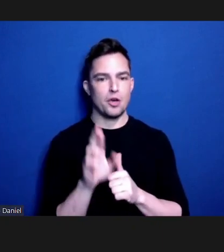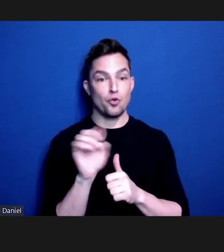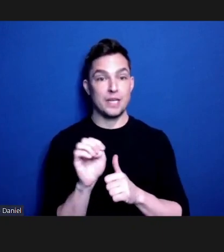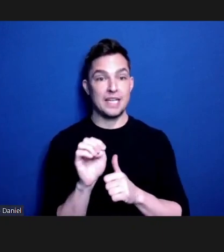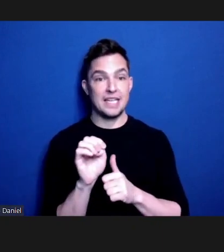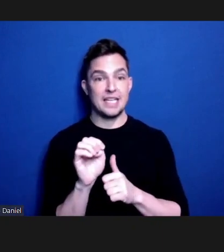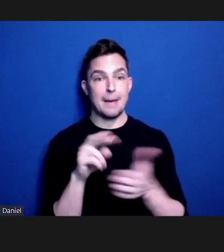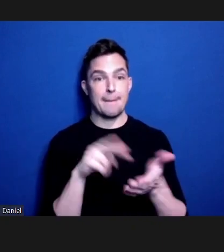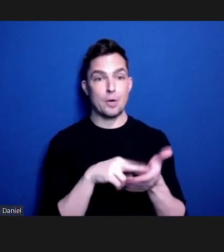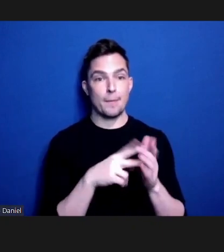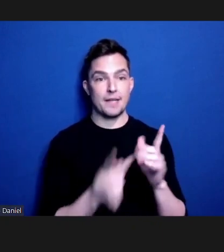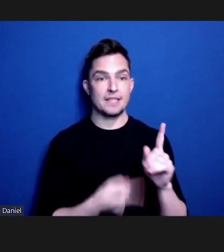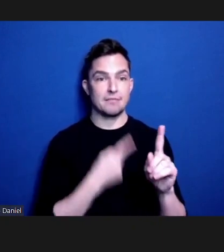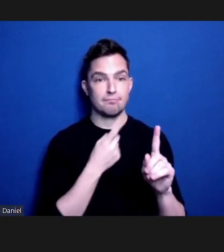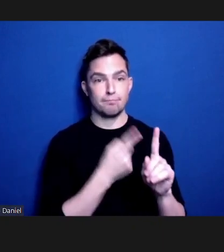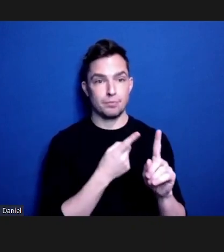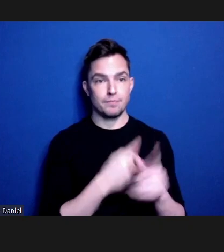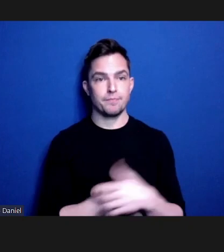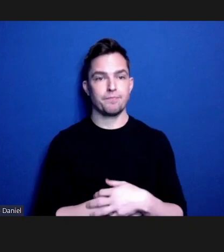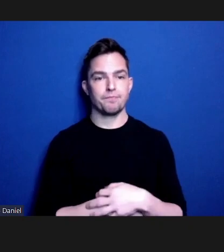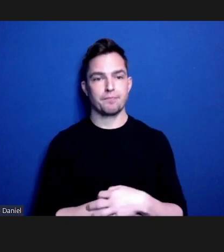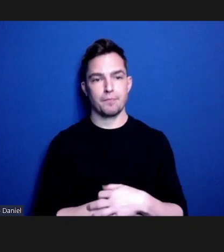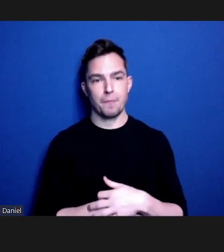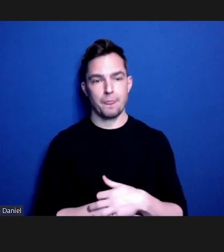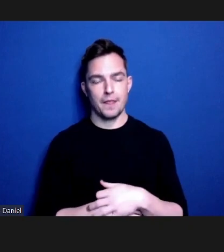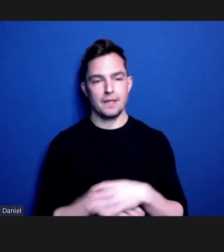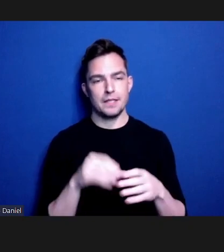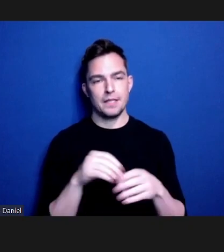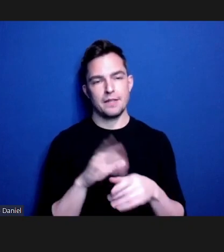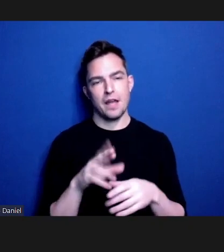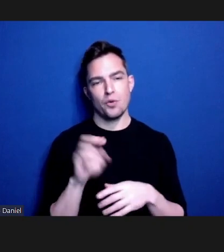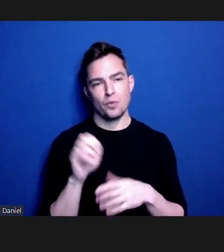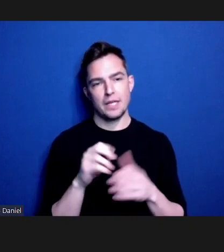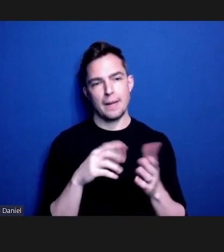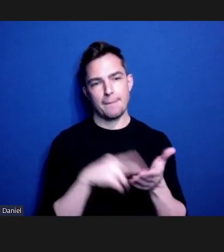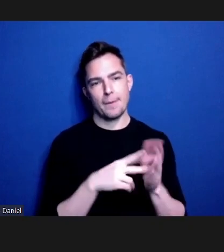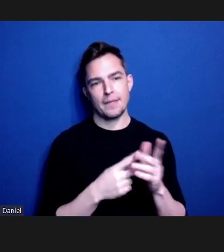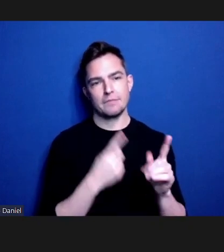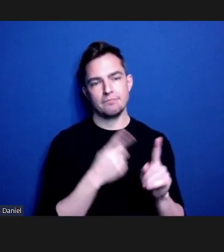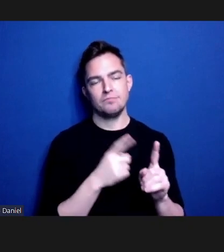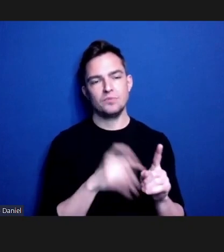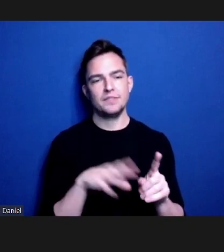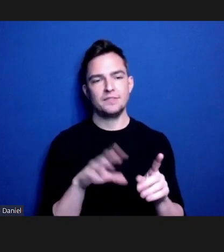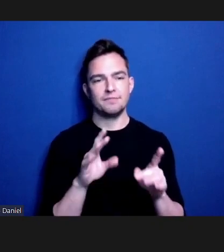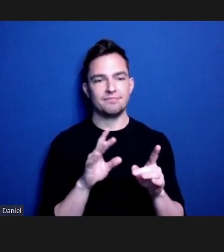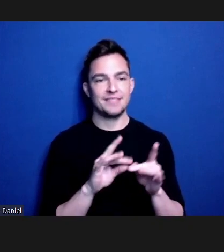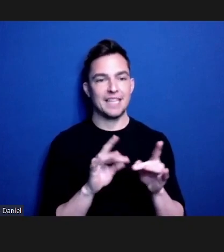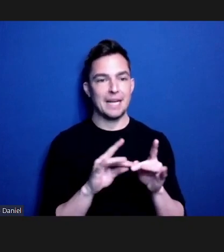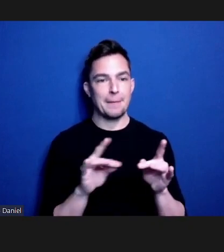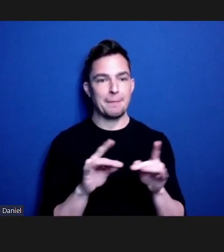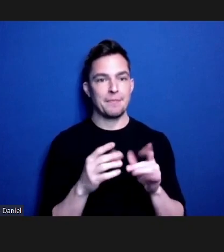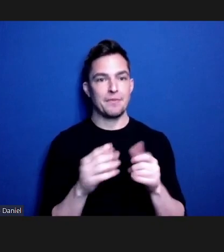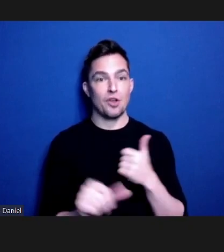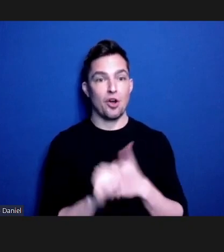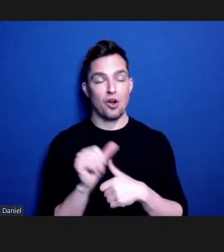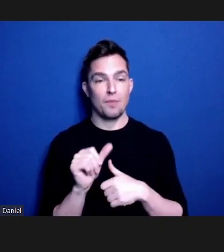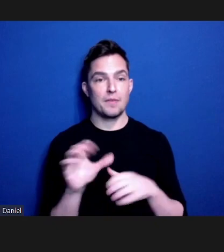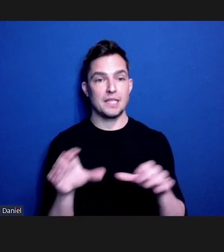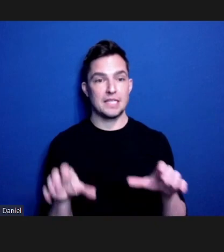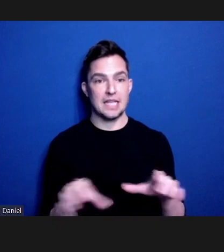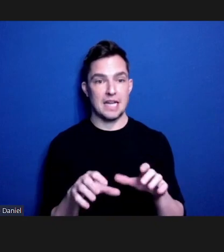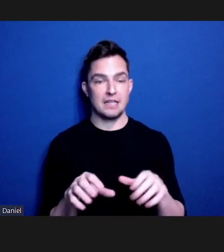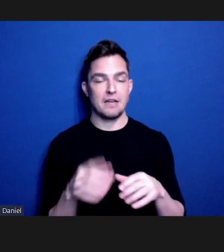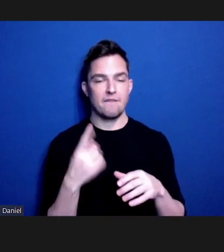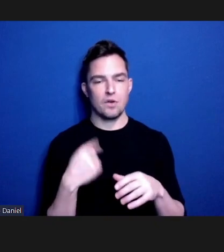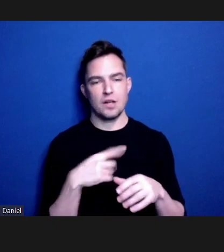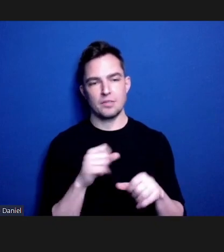And in that repurposing, we have to name the harm that it did, right, in order for us to